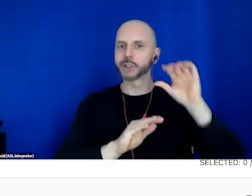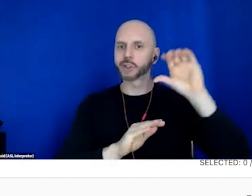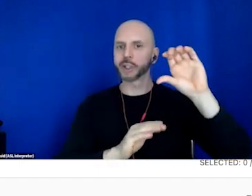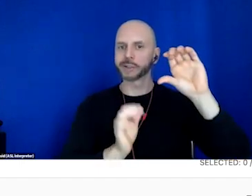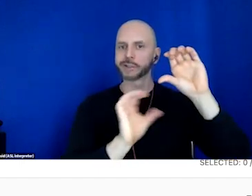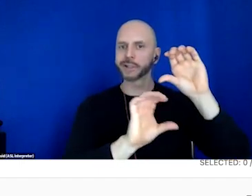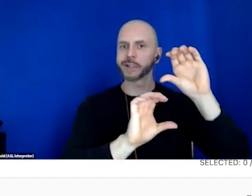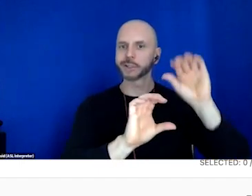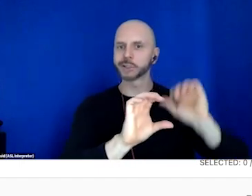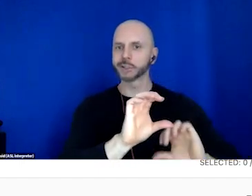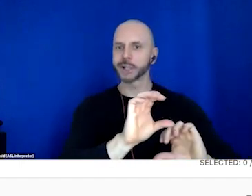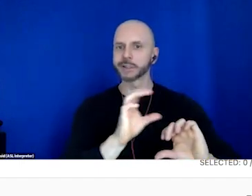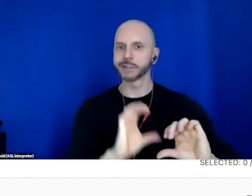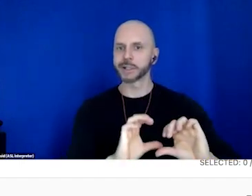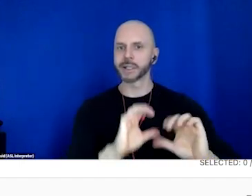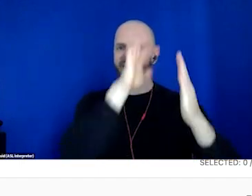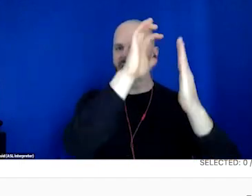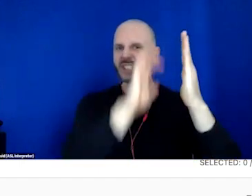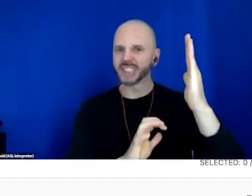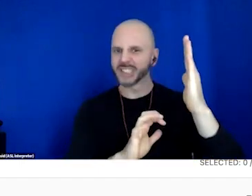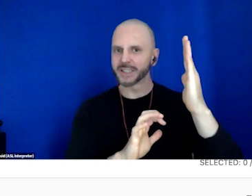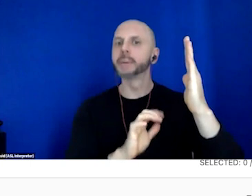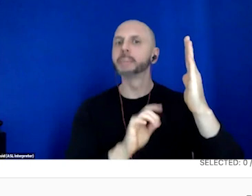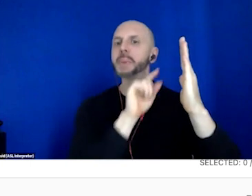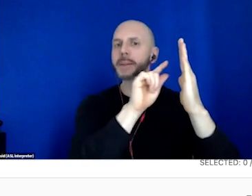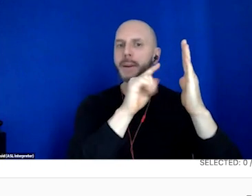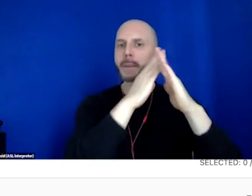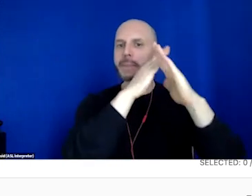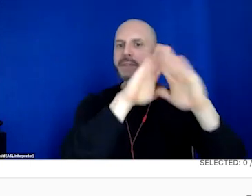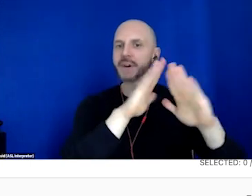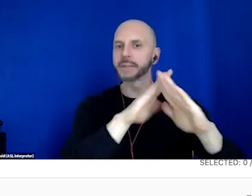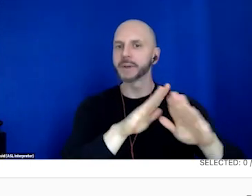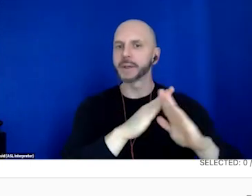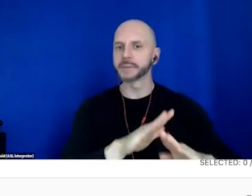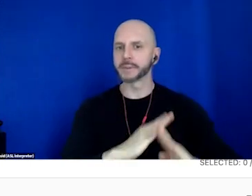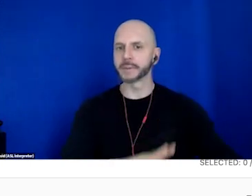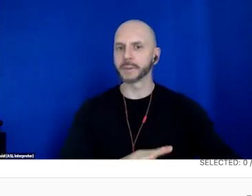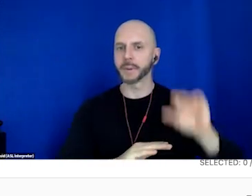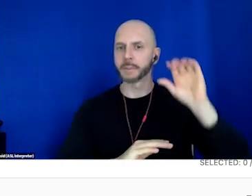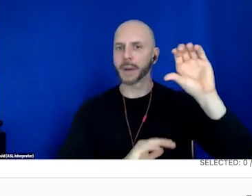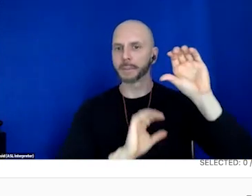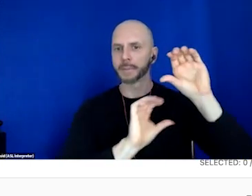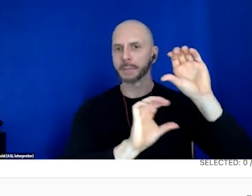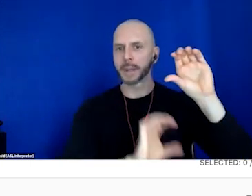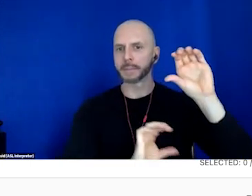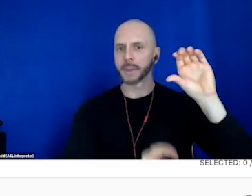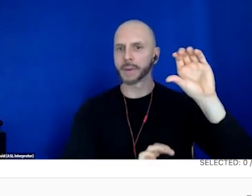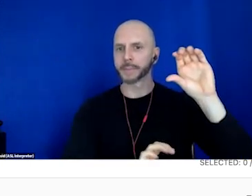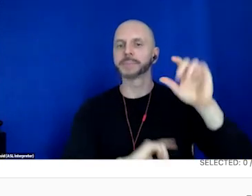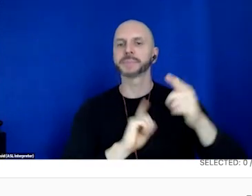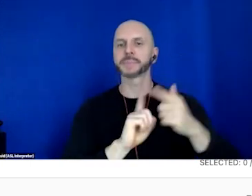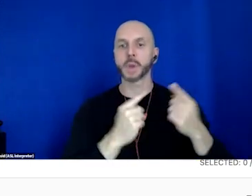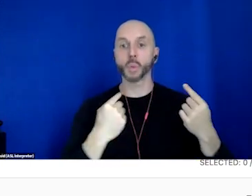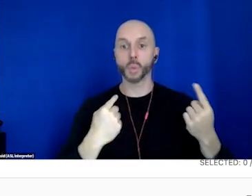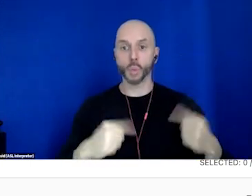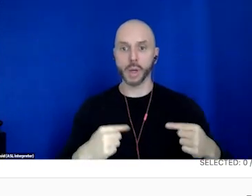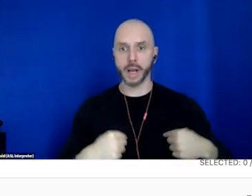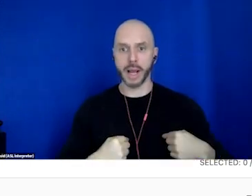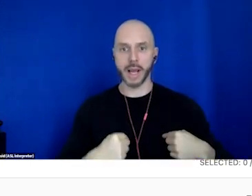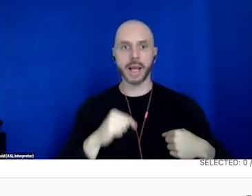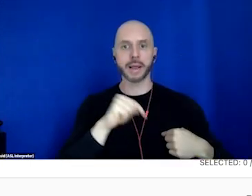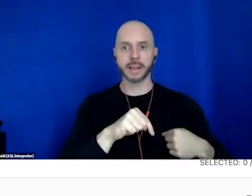that when I refer to the knowledge base in a query as I'm writing, it can search that index and find